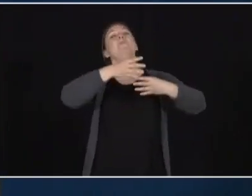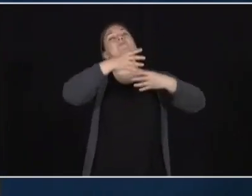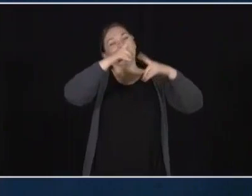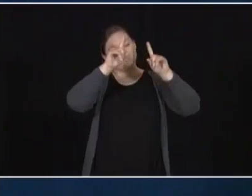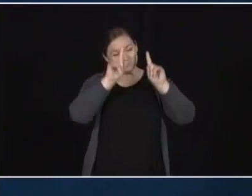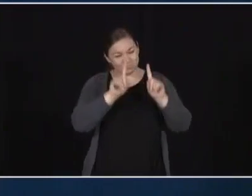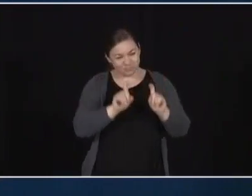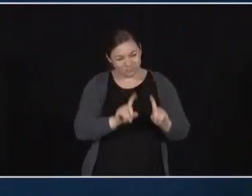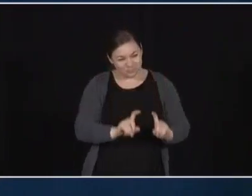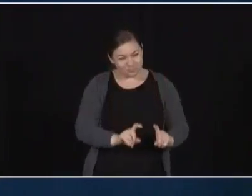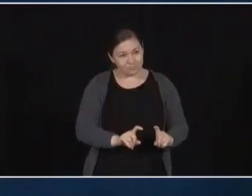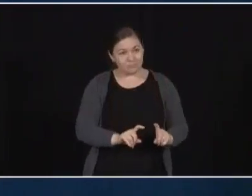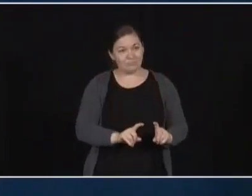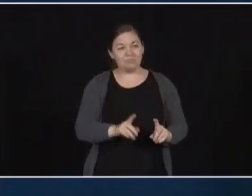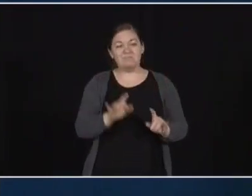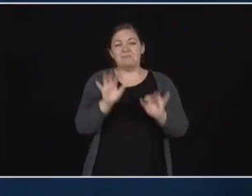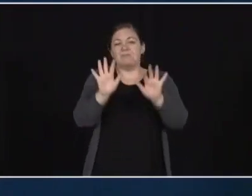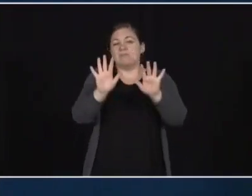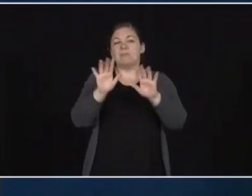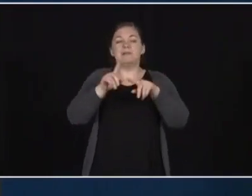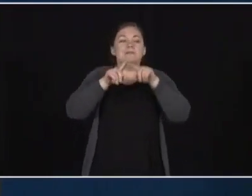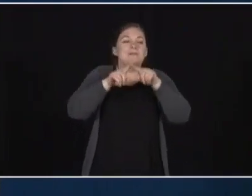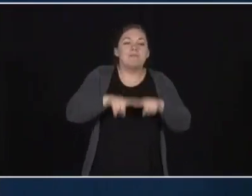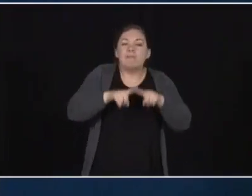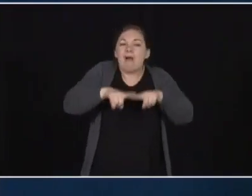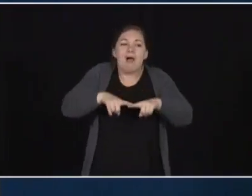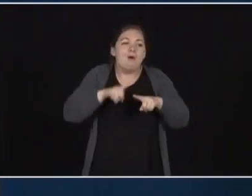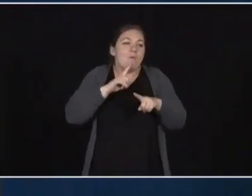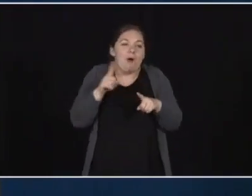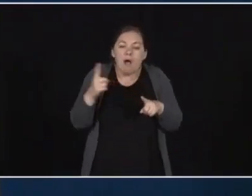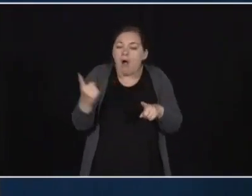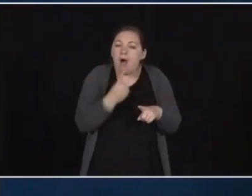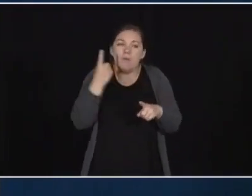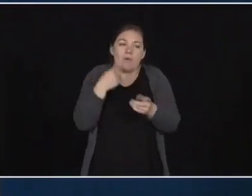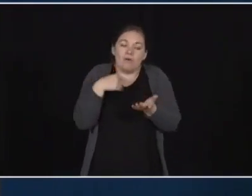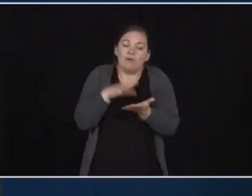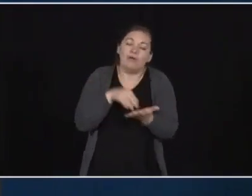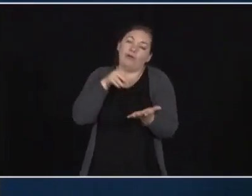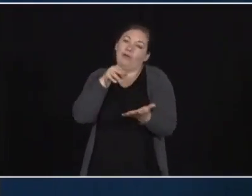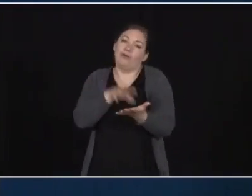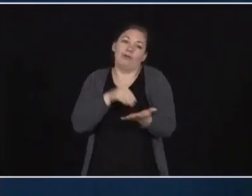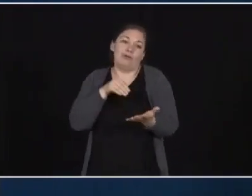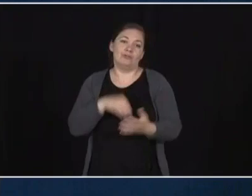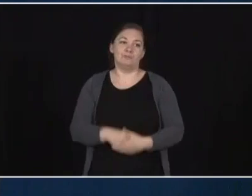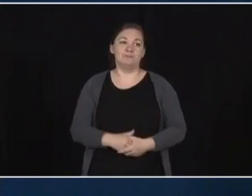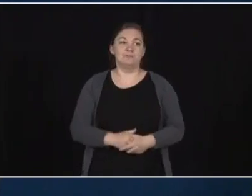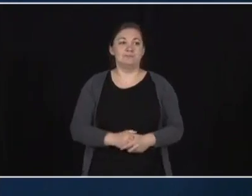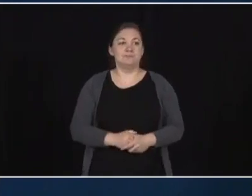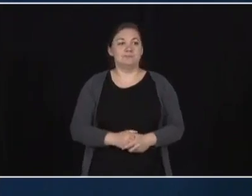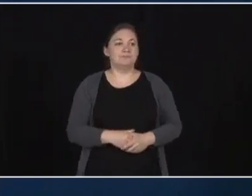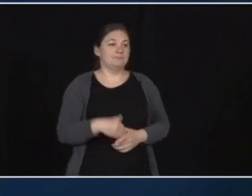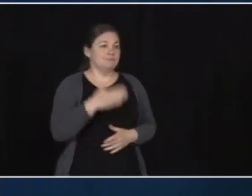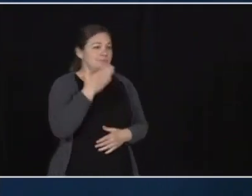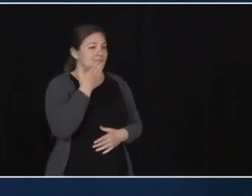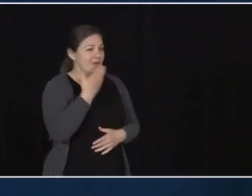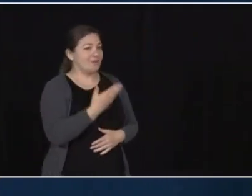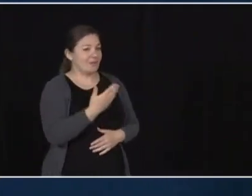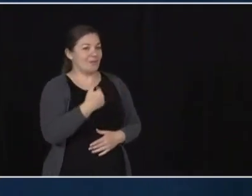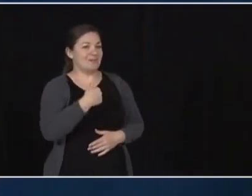some will move from the gray and that would would really be informed by what we learned there. I apologize as I'm sure I miss her too.